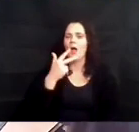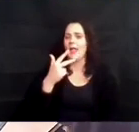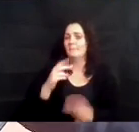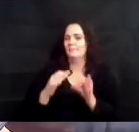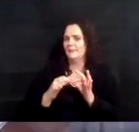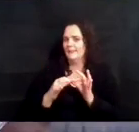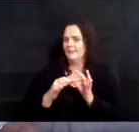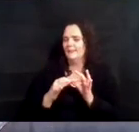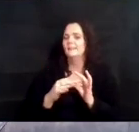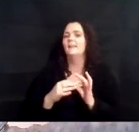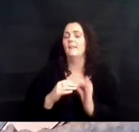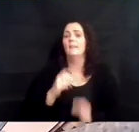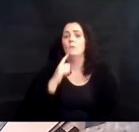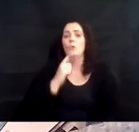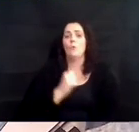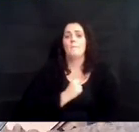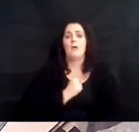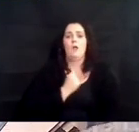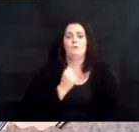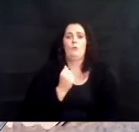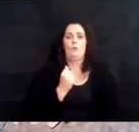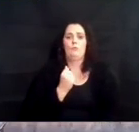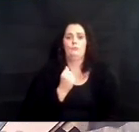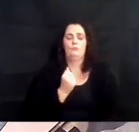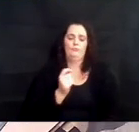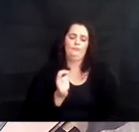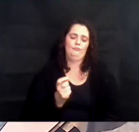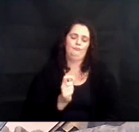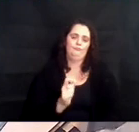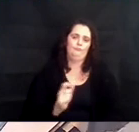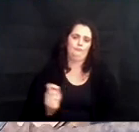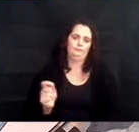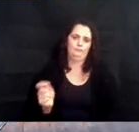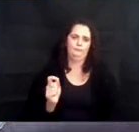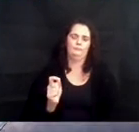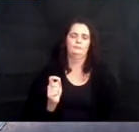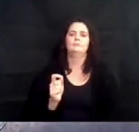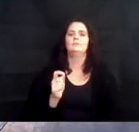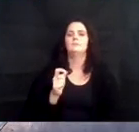just going to do my own version of that bathtub with the shower in it. Alright, so again,